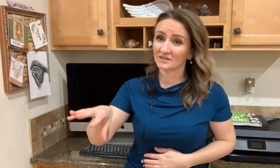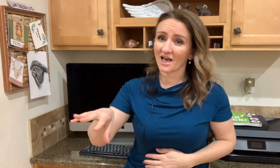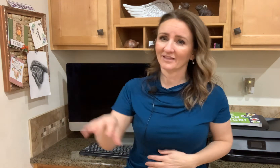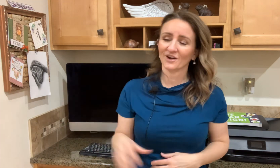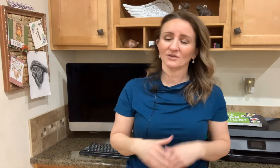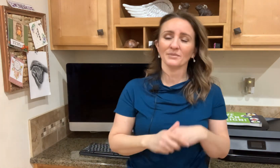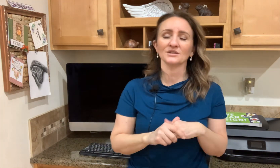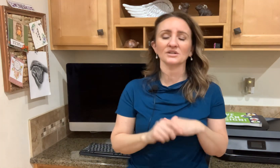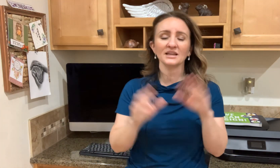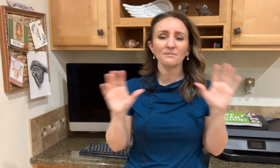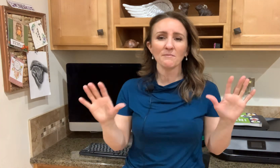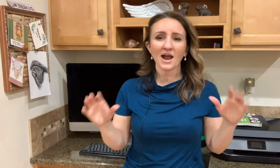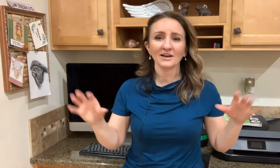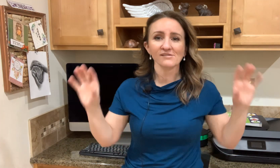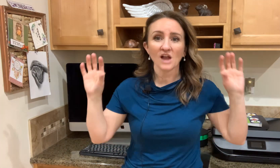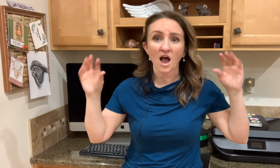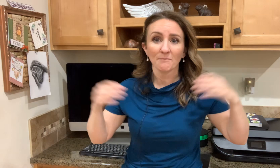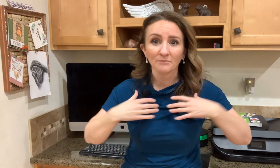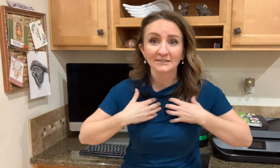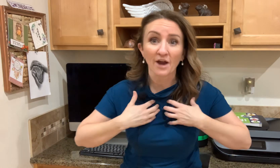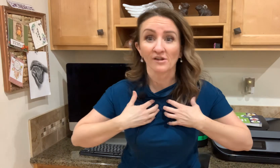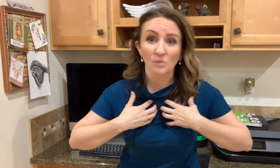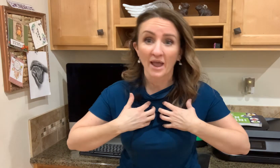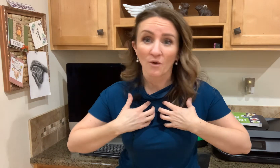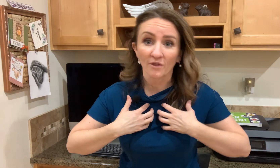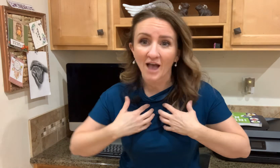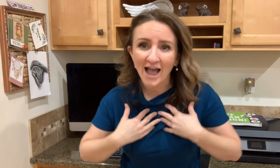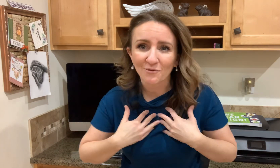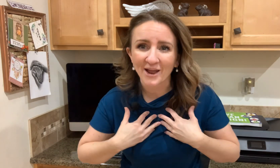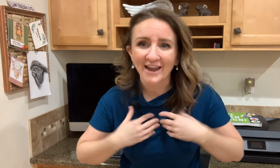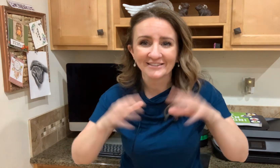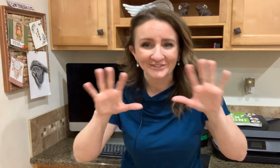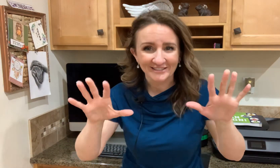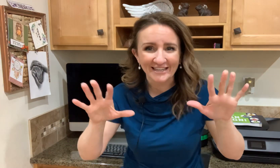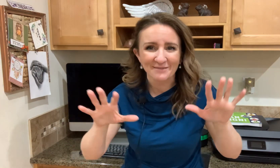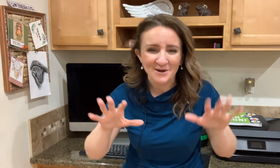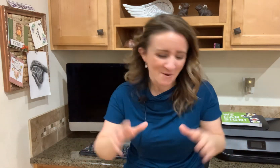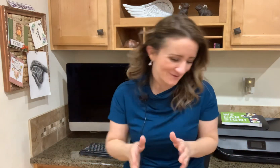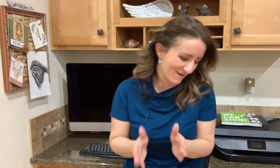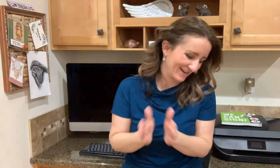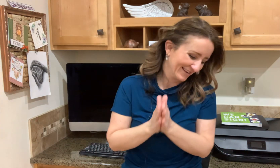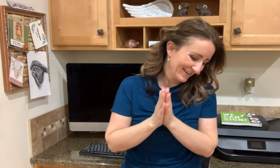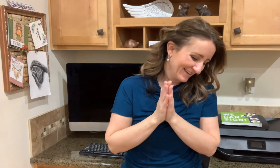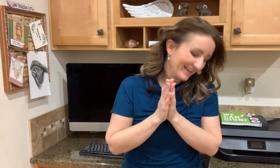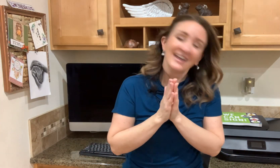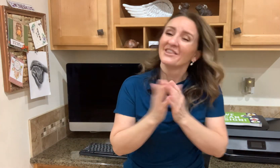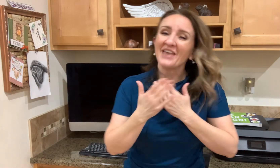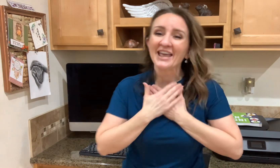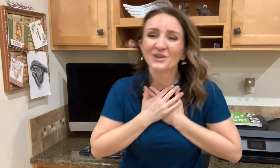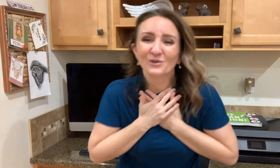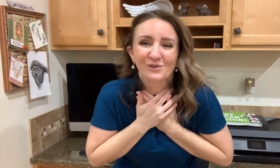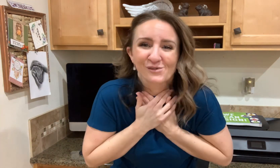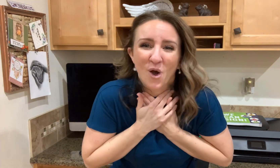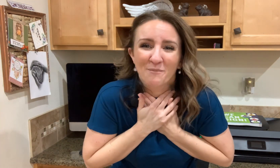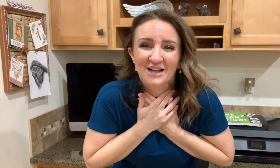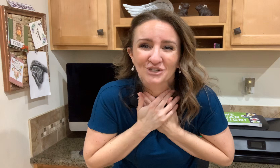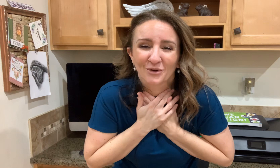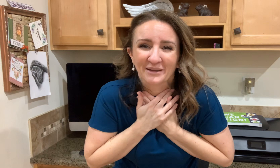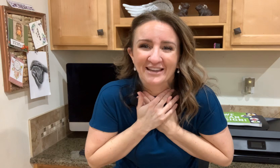that later. But, just keep in mind it's not "Tara's way or the highway", just keep an open mind. Thank you so much for being